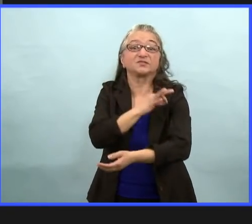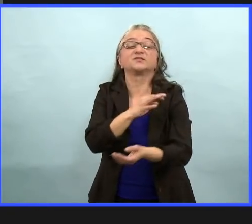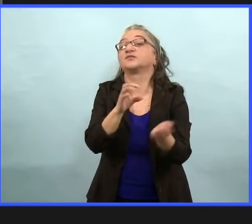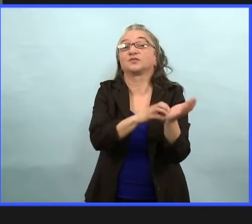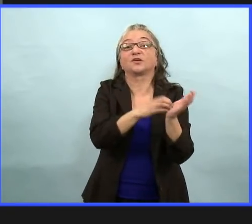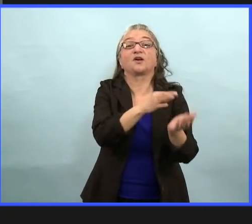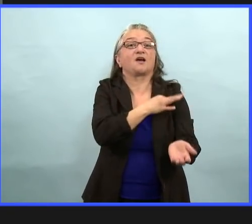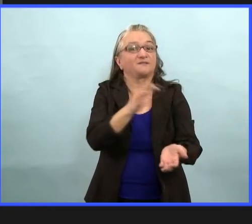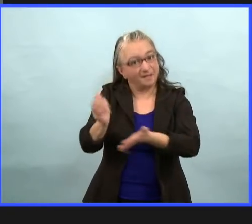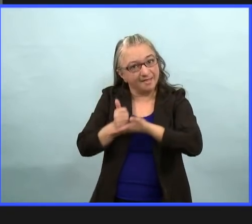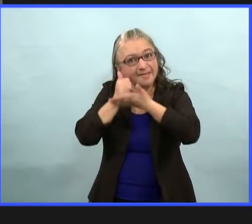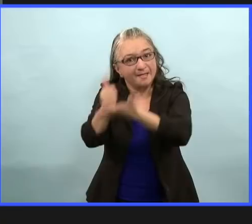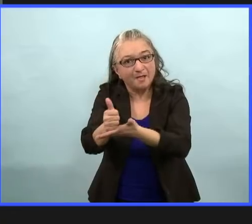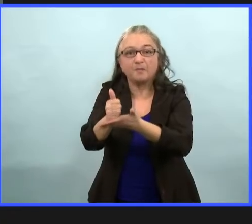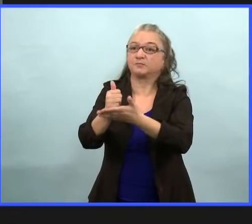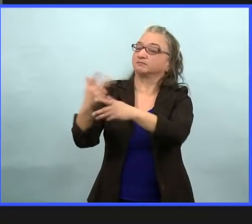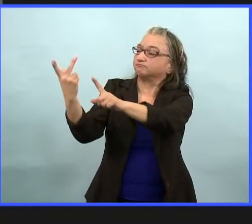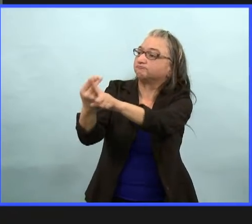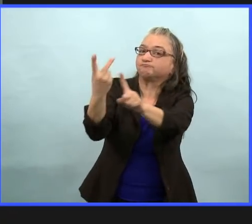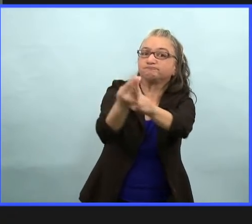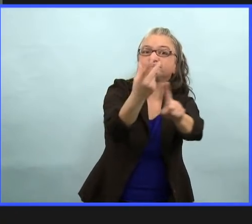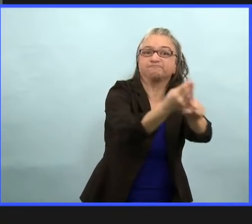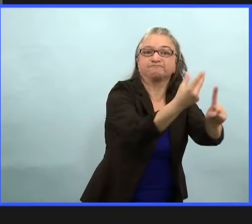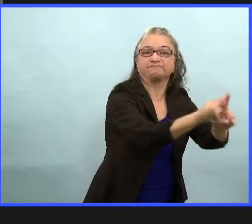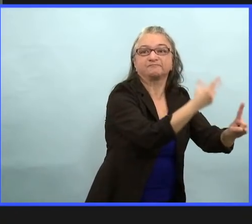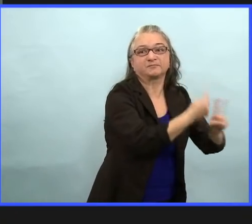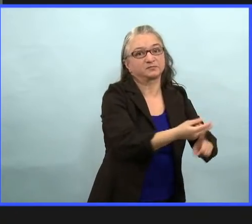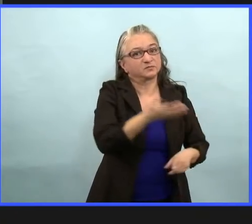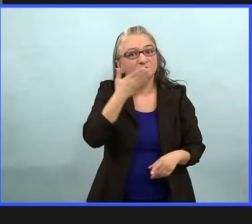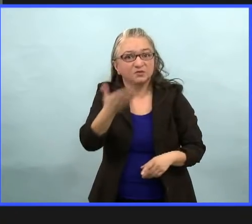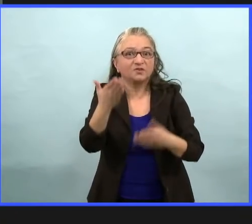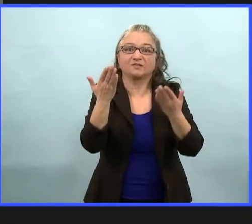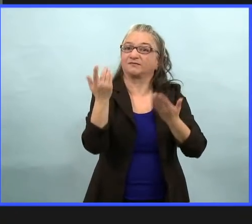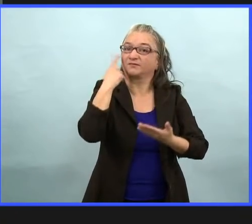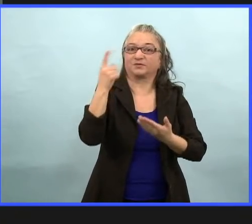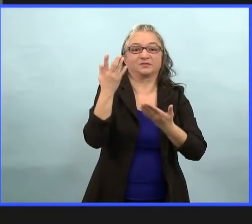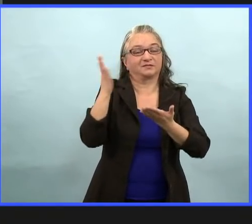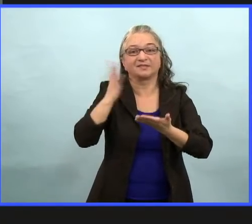that you are training in so thank you for all that you do for manitobans and specifically